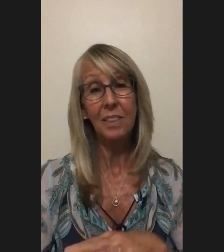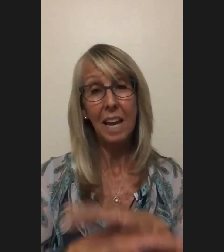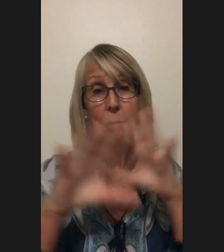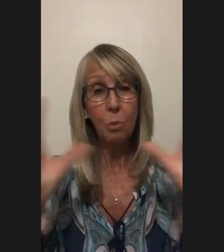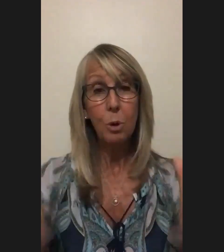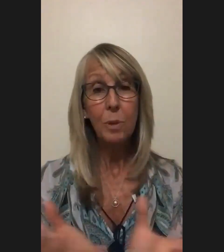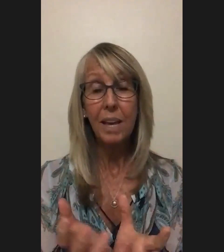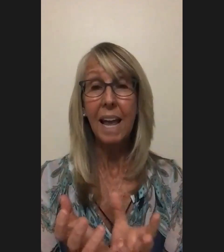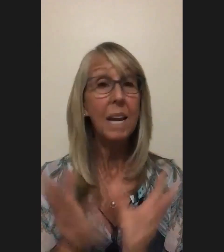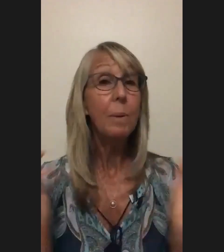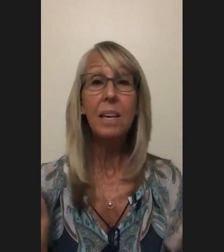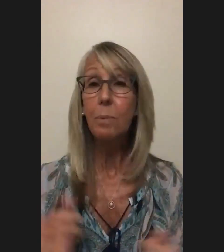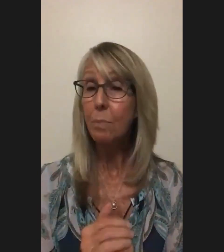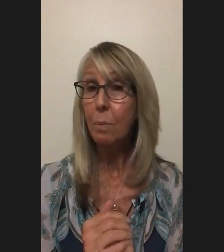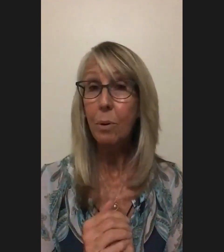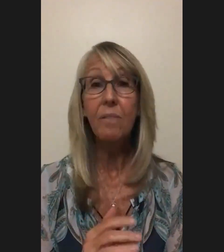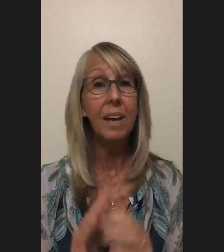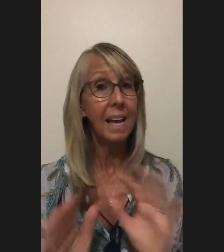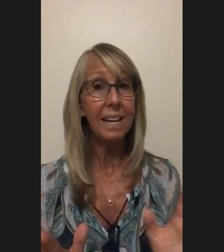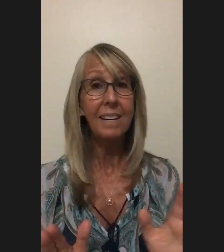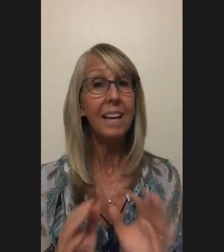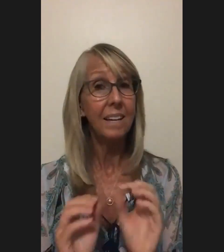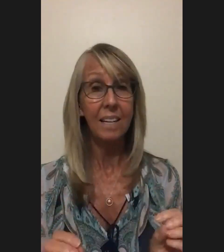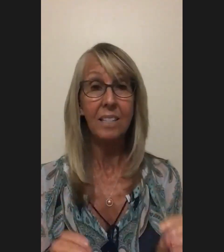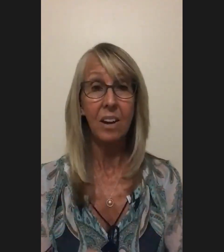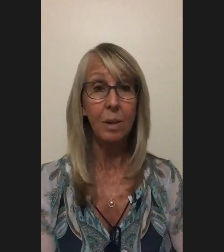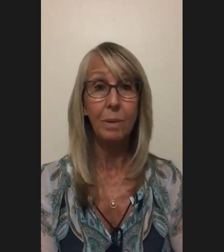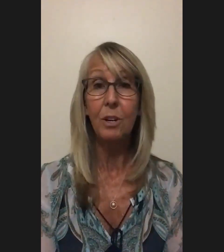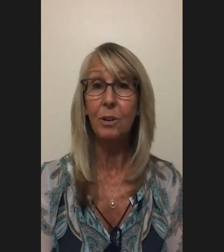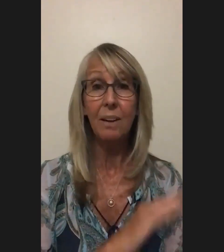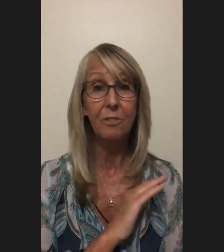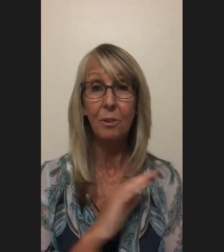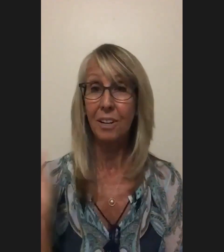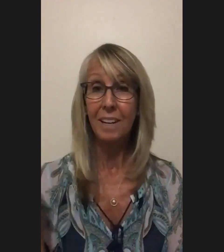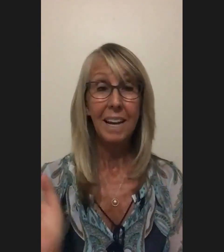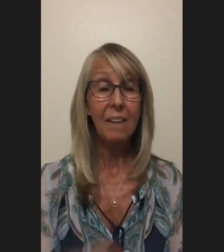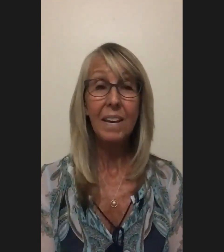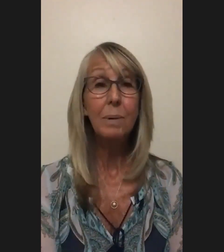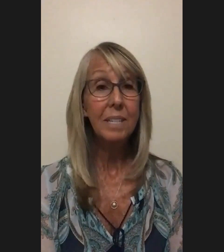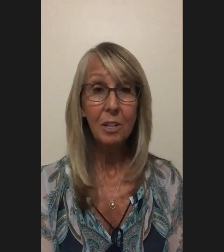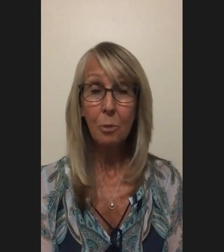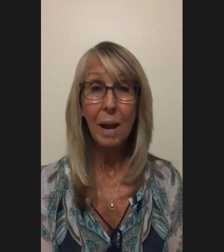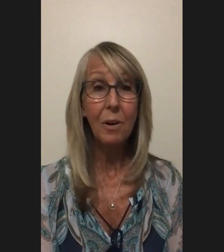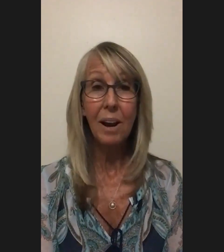that group that anybody can be a member of at any day in any time. You don't have to have any particular background.